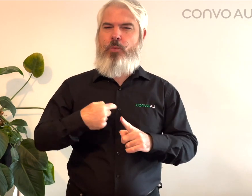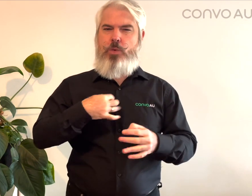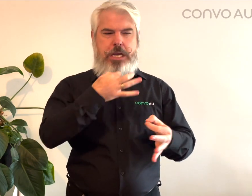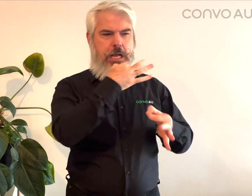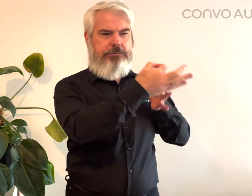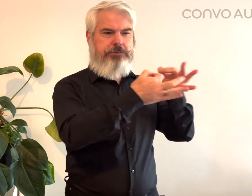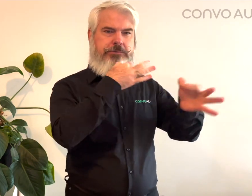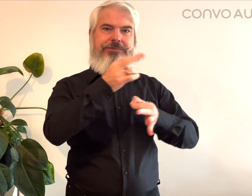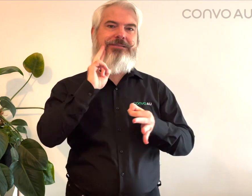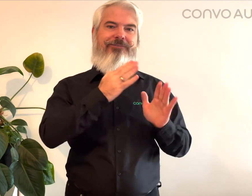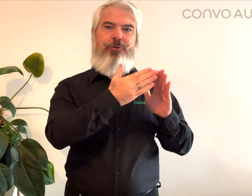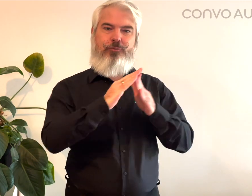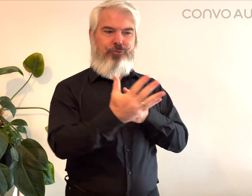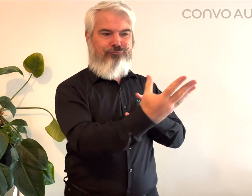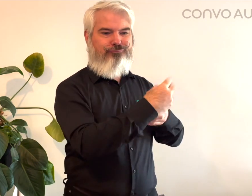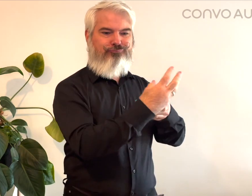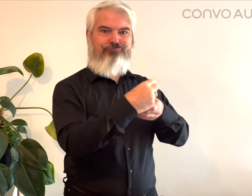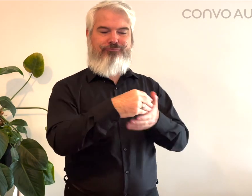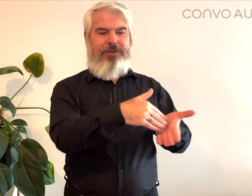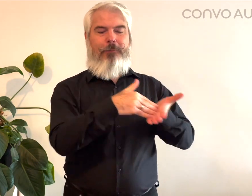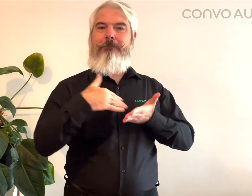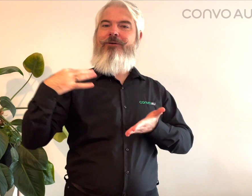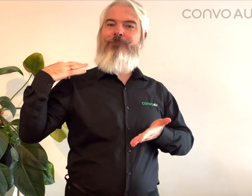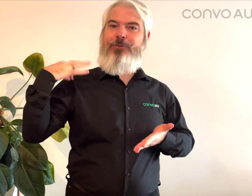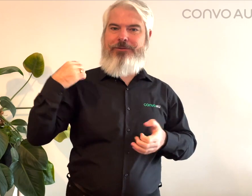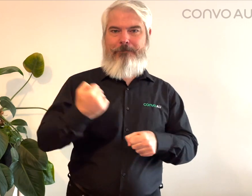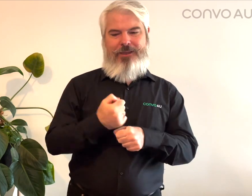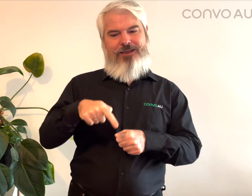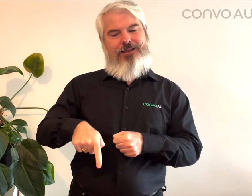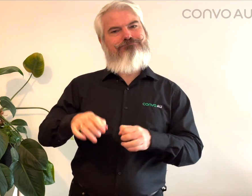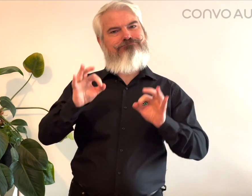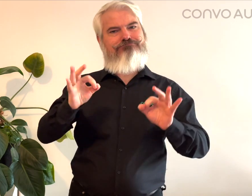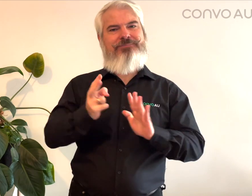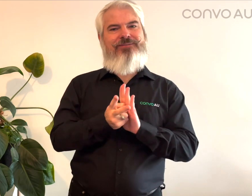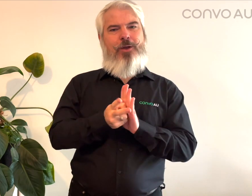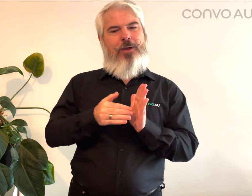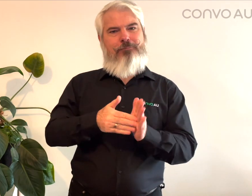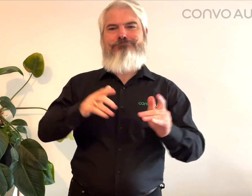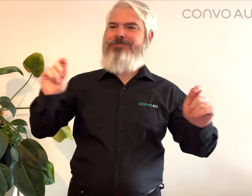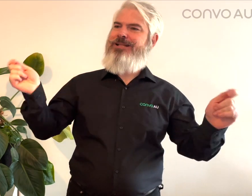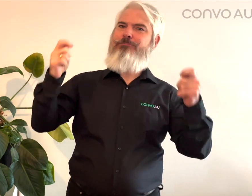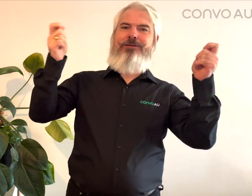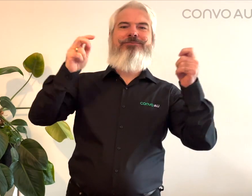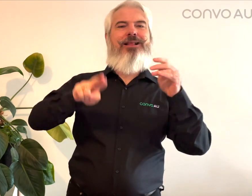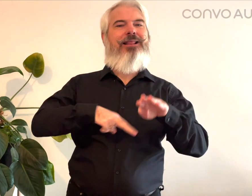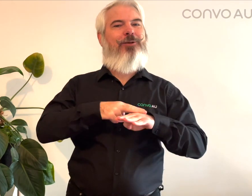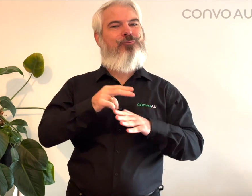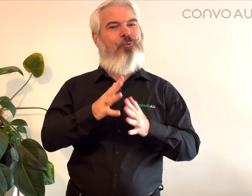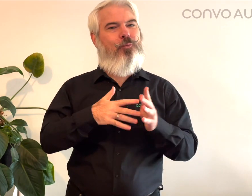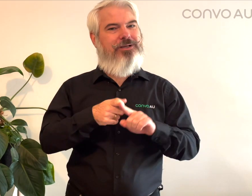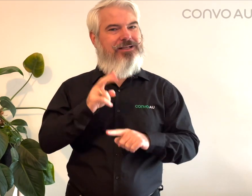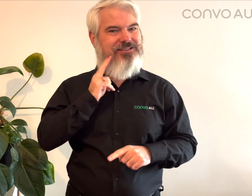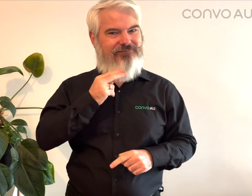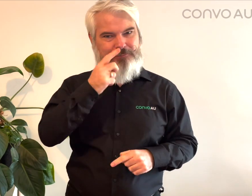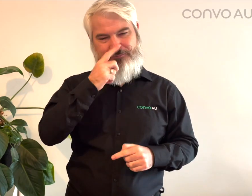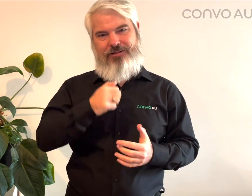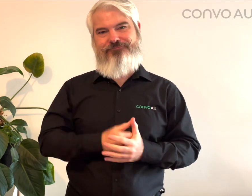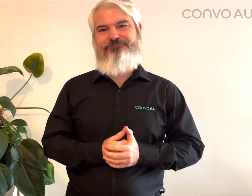and we worked with volunteers from the Deaf community to make these videos to help us celebrate the Week.